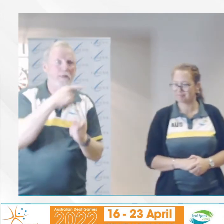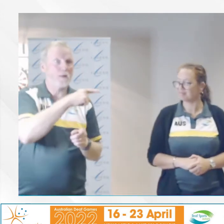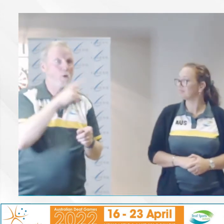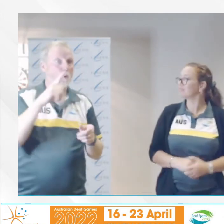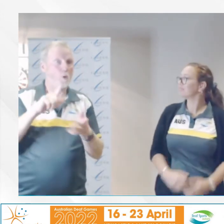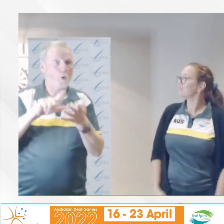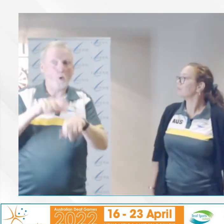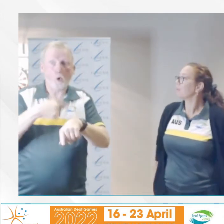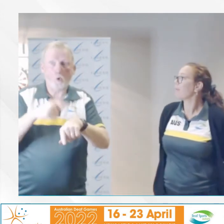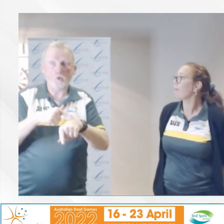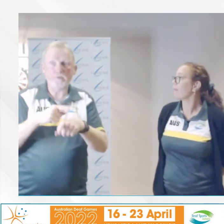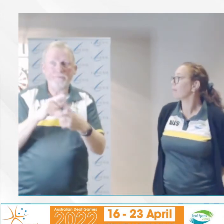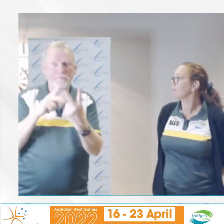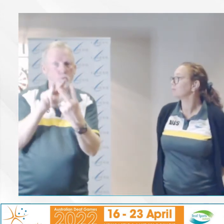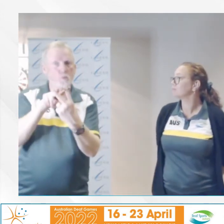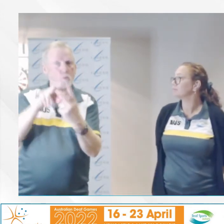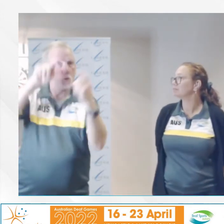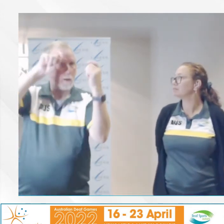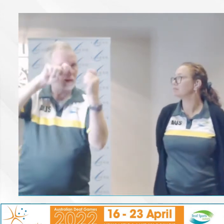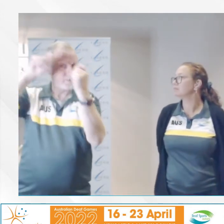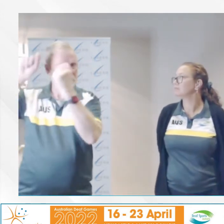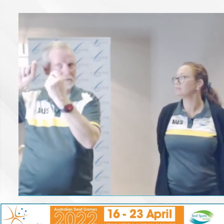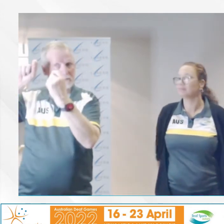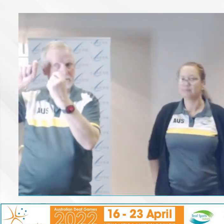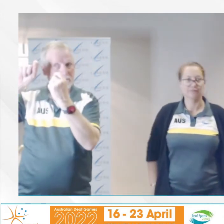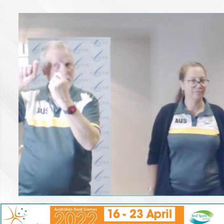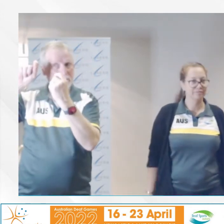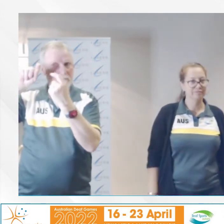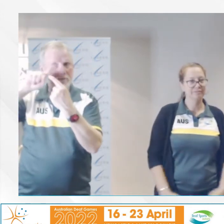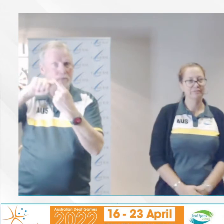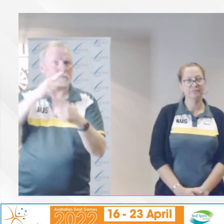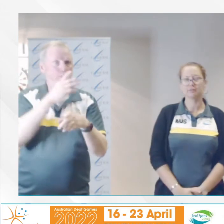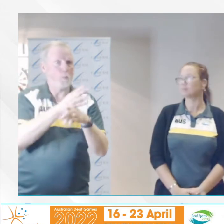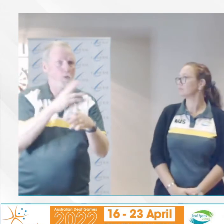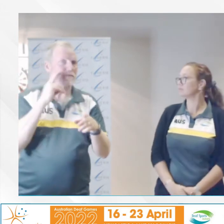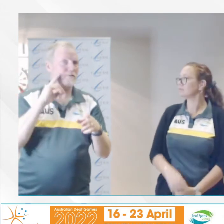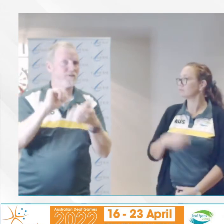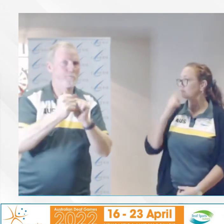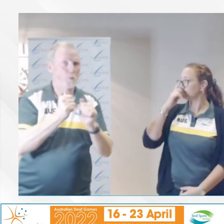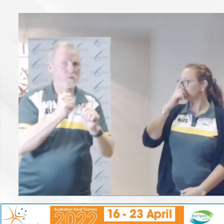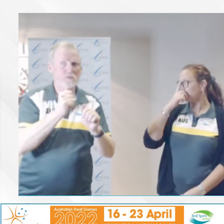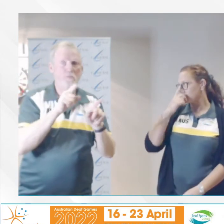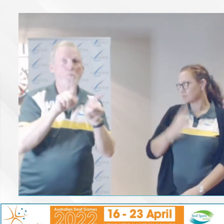and just one more thing i wanted to add about lauren so lauren also has a dual role she works